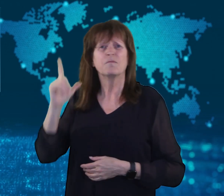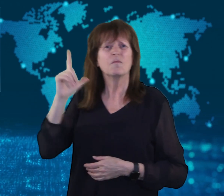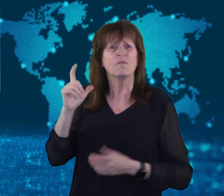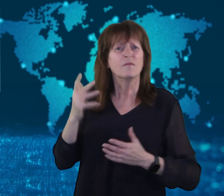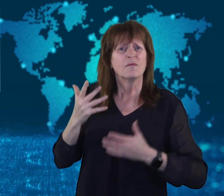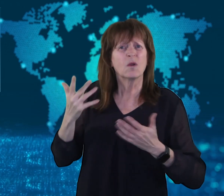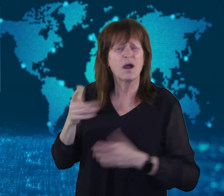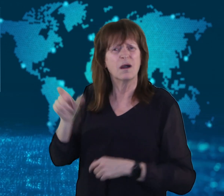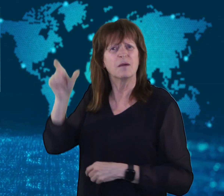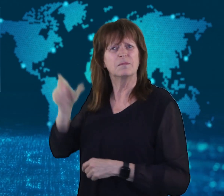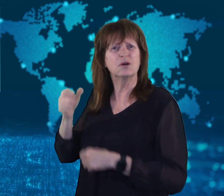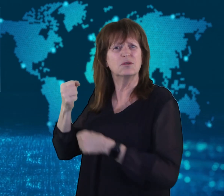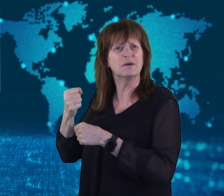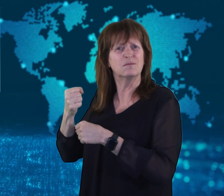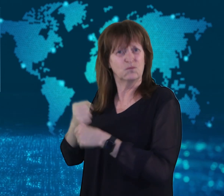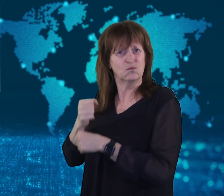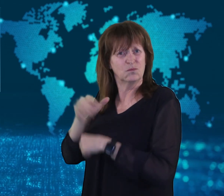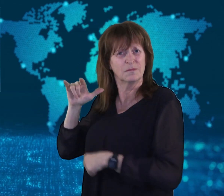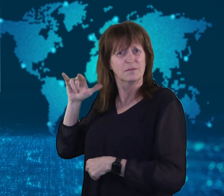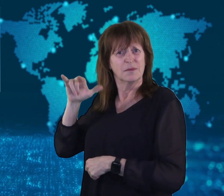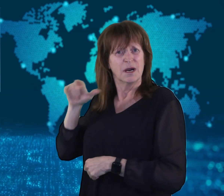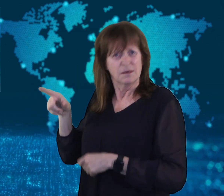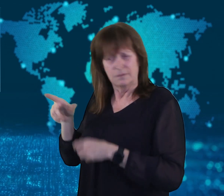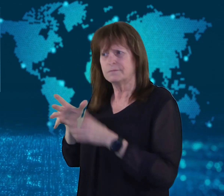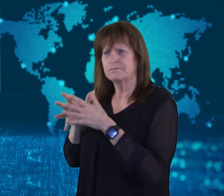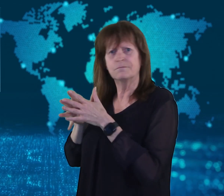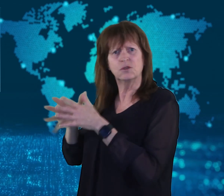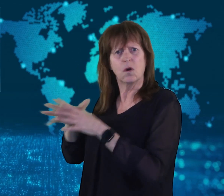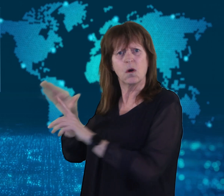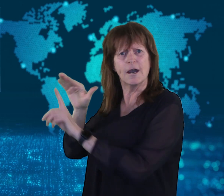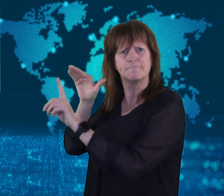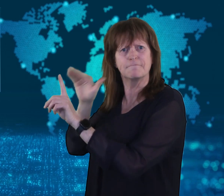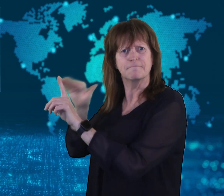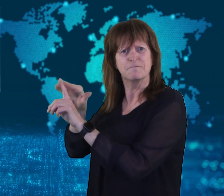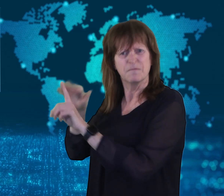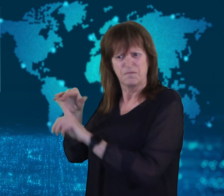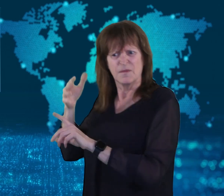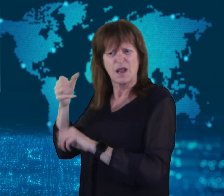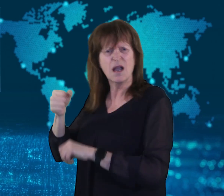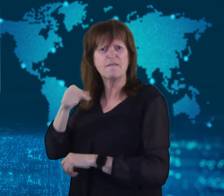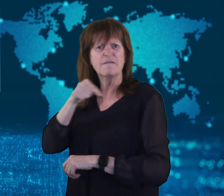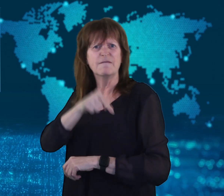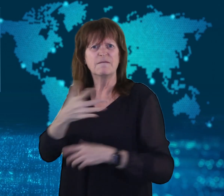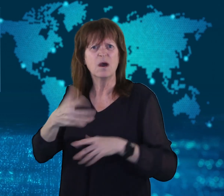an alarm went off in the plane's cabin.